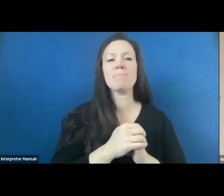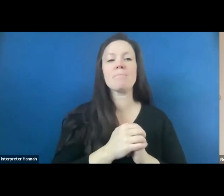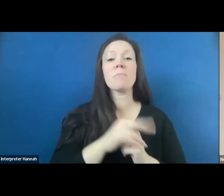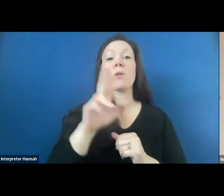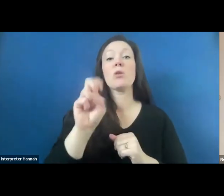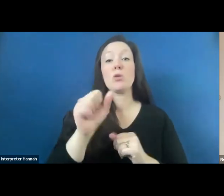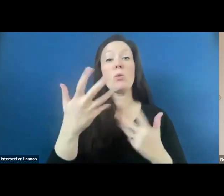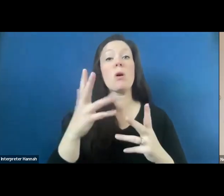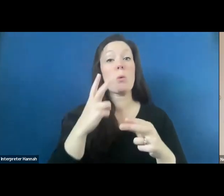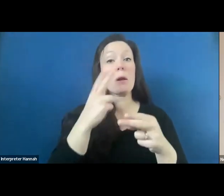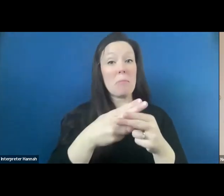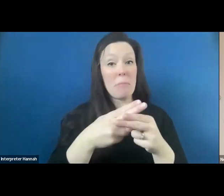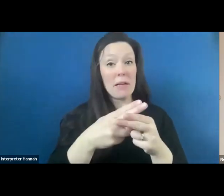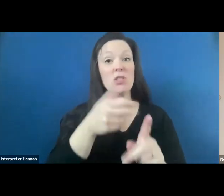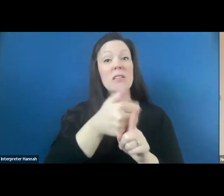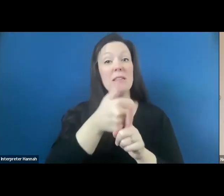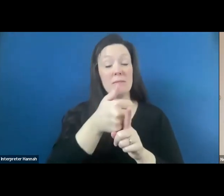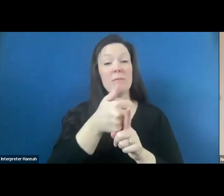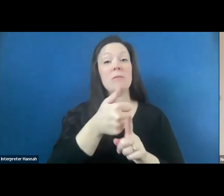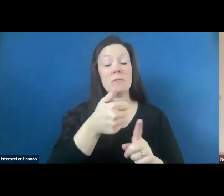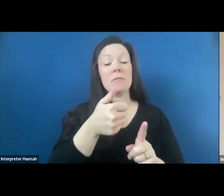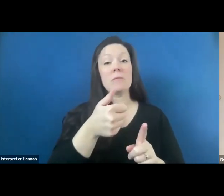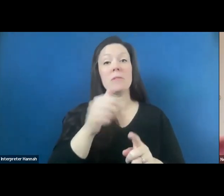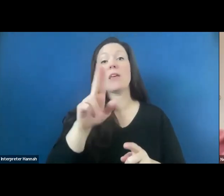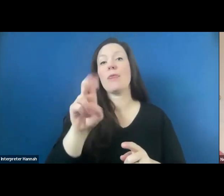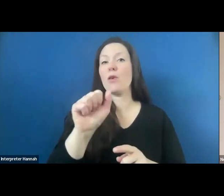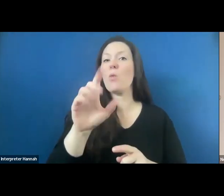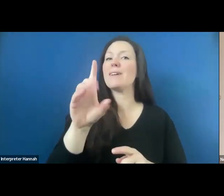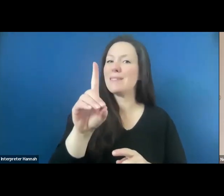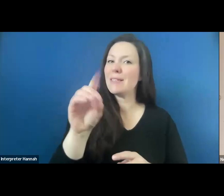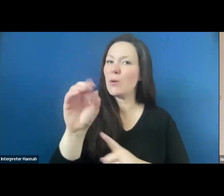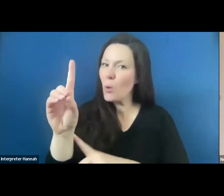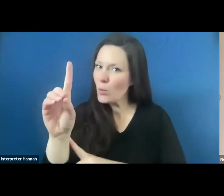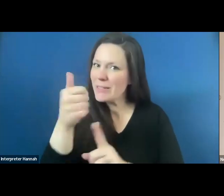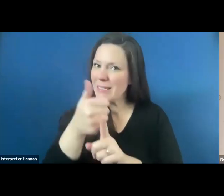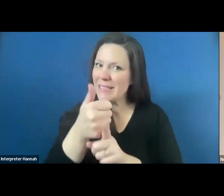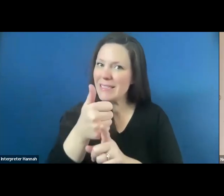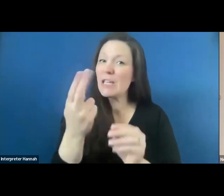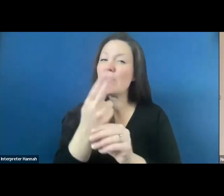is the single largest -- the U.S. DOD is the single largest energy user in the U.S.